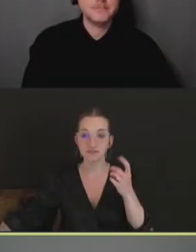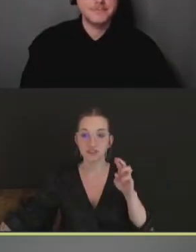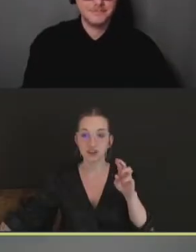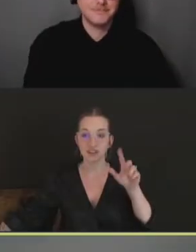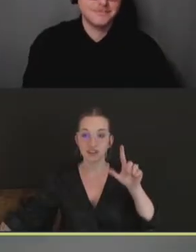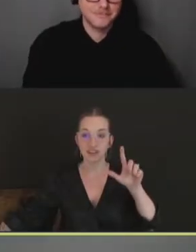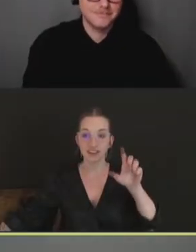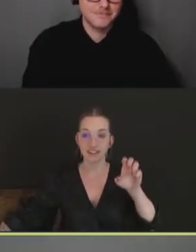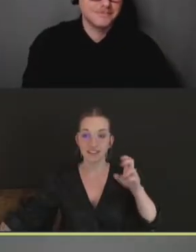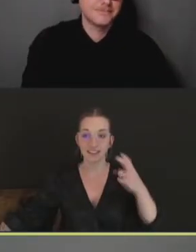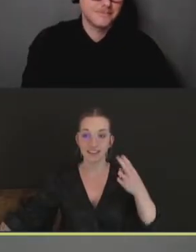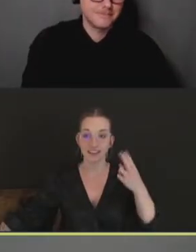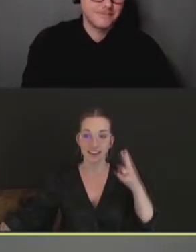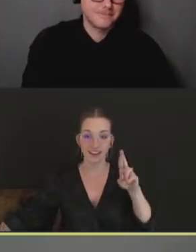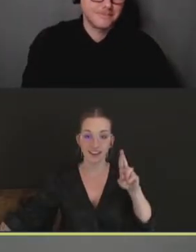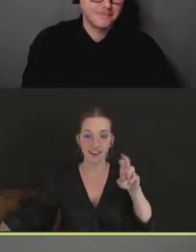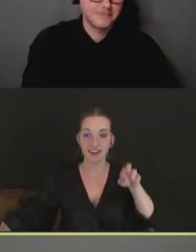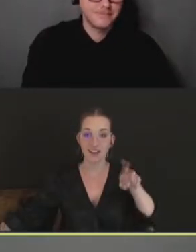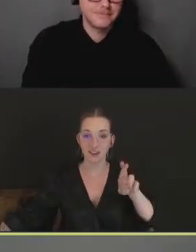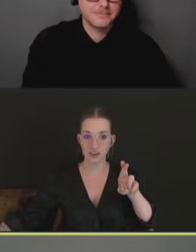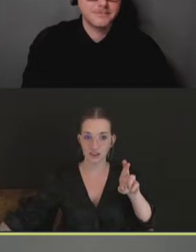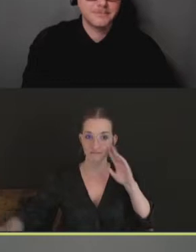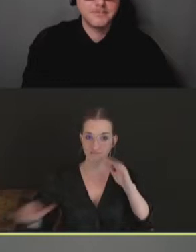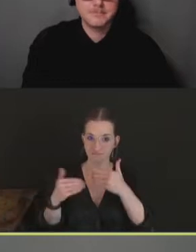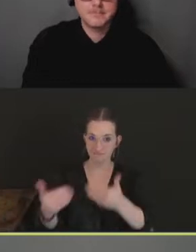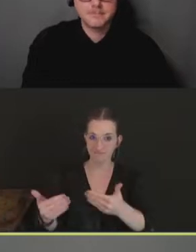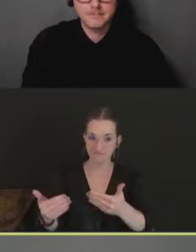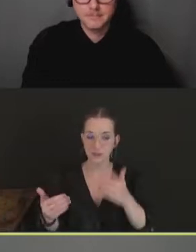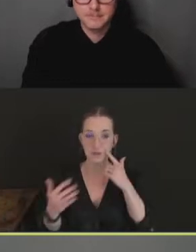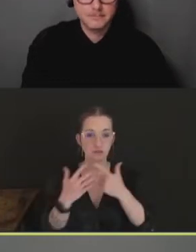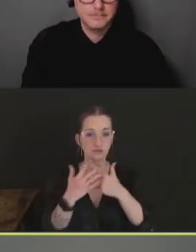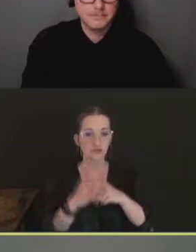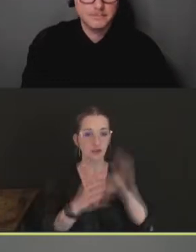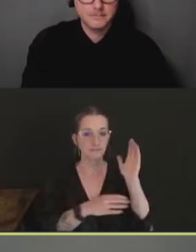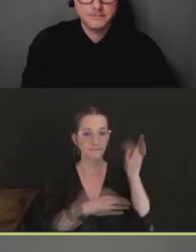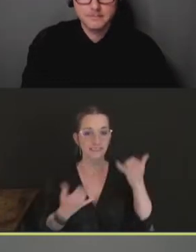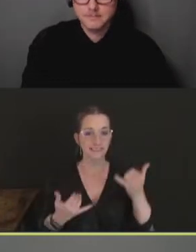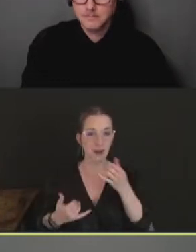I'm just going to start the video. Okay.